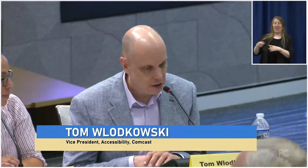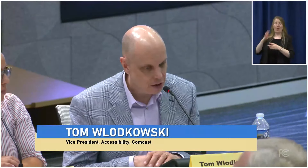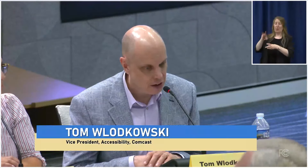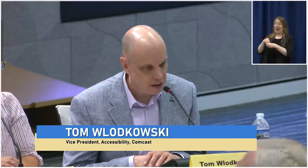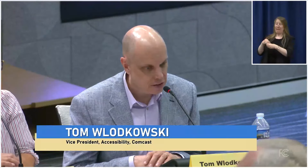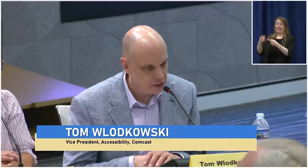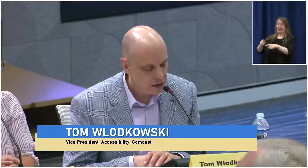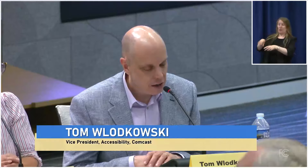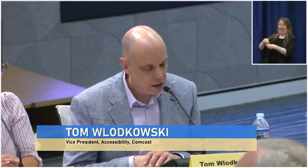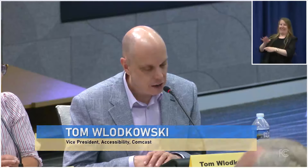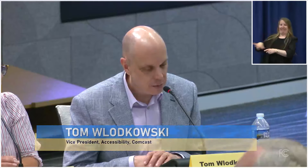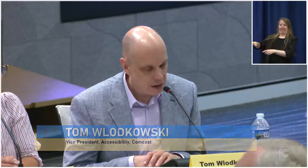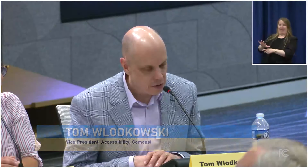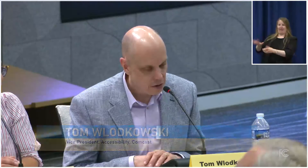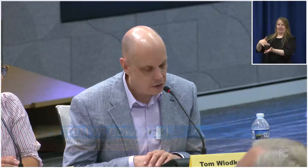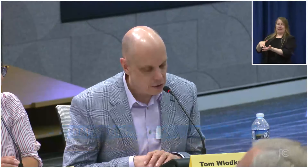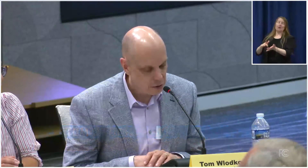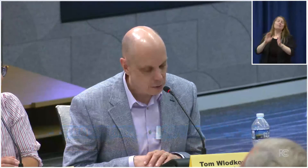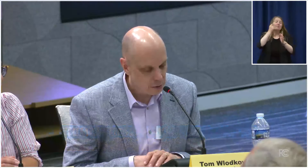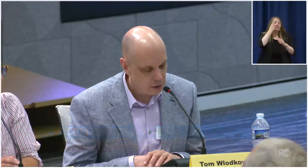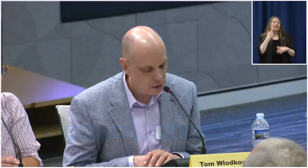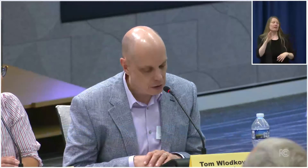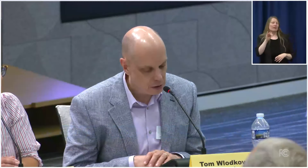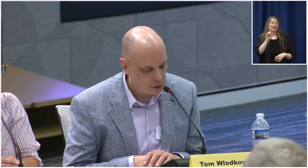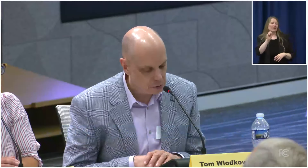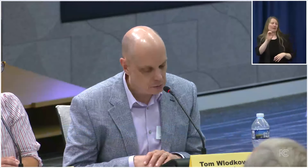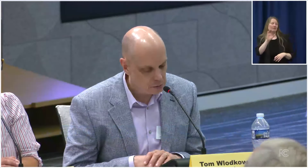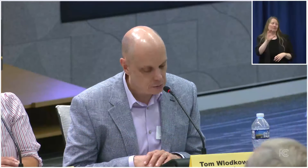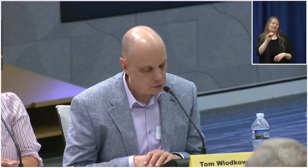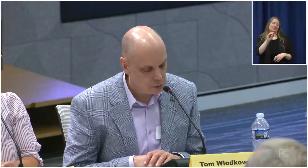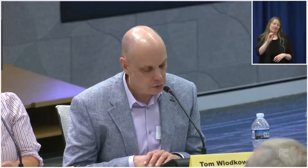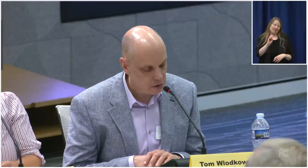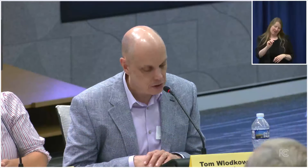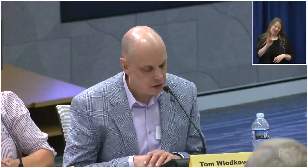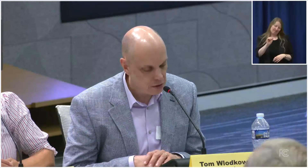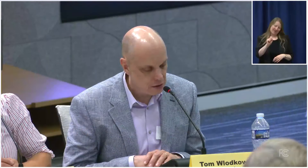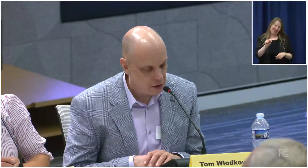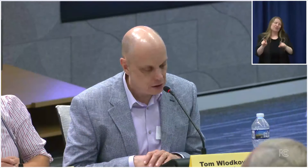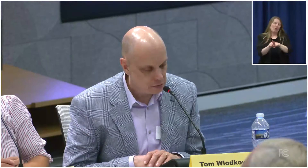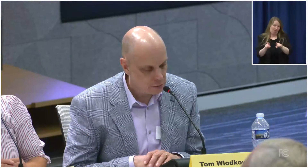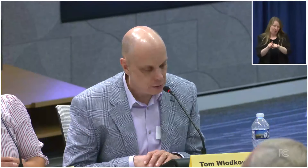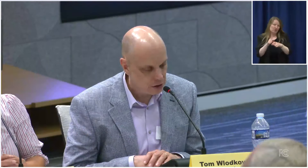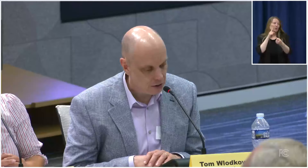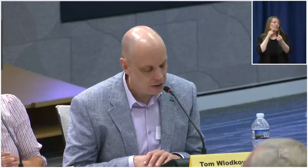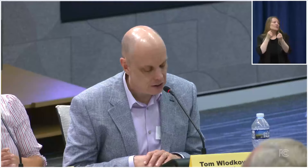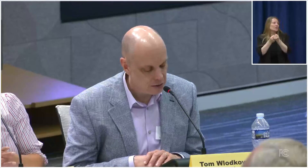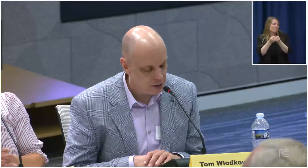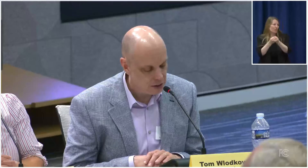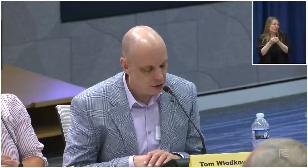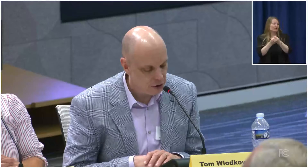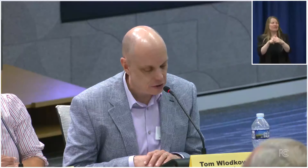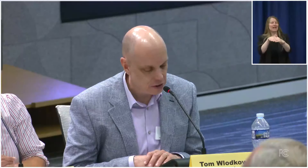AGENTS.